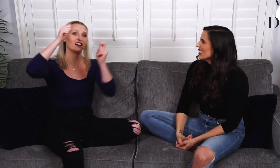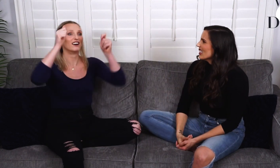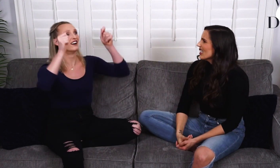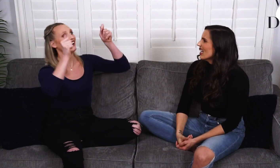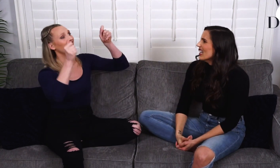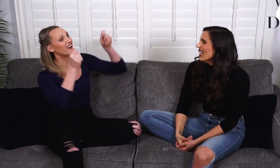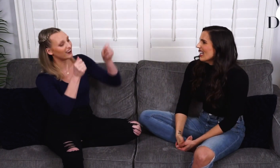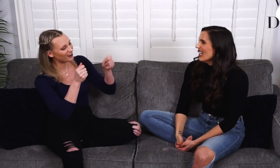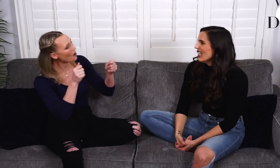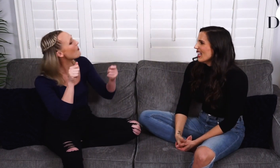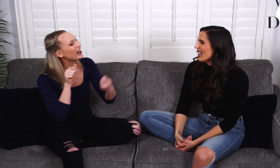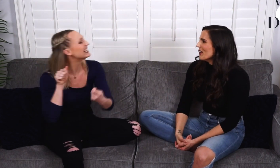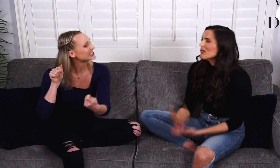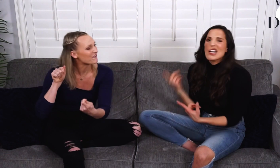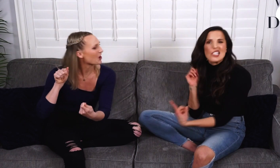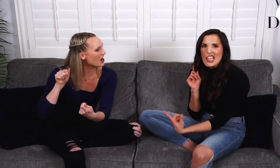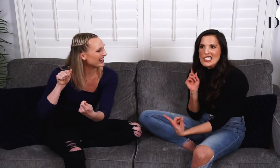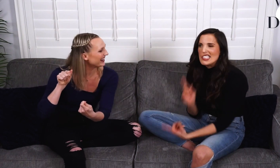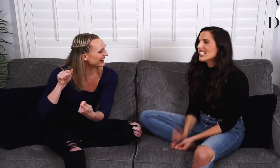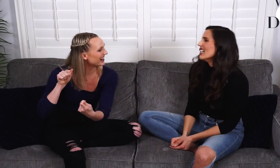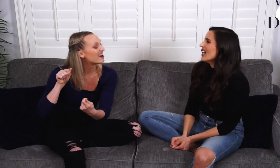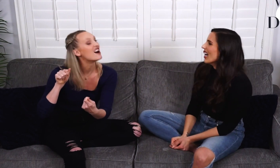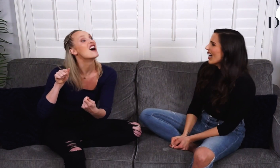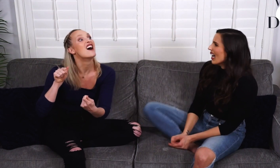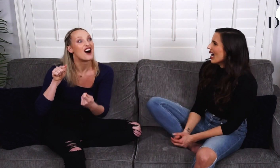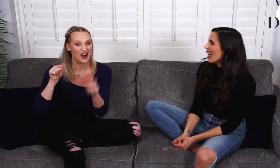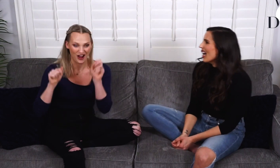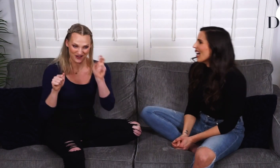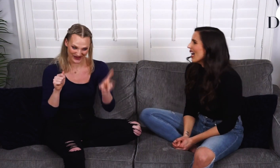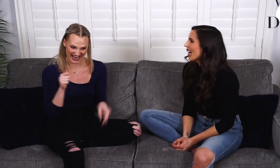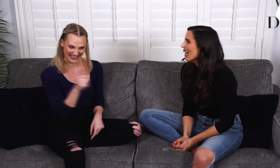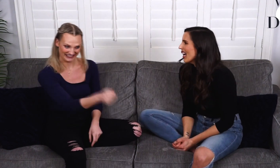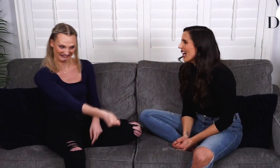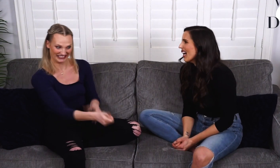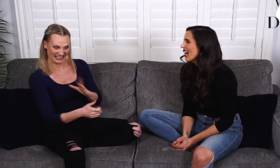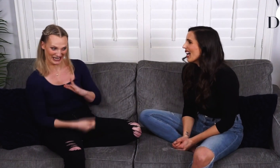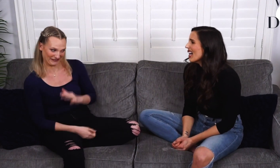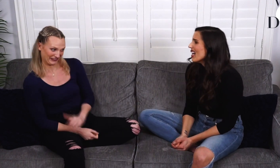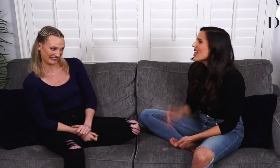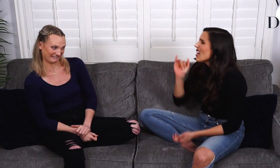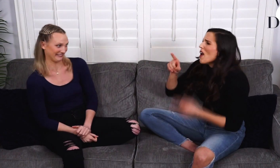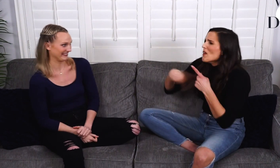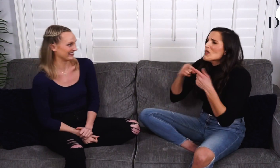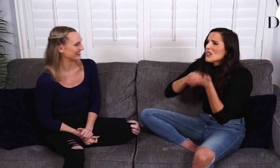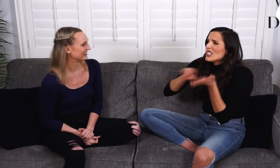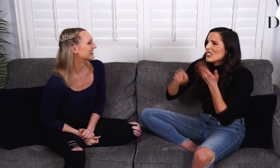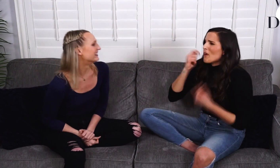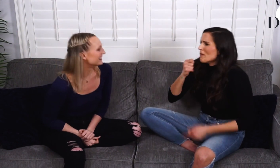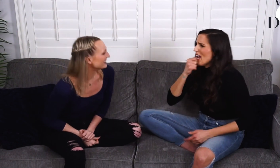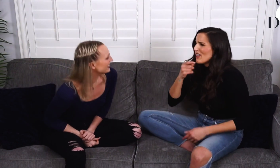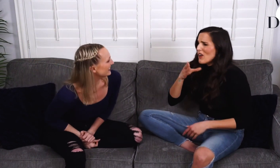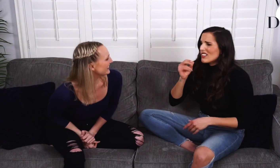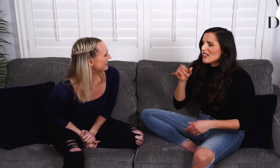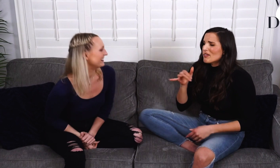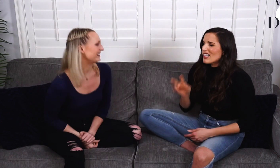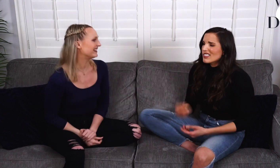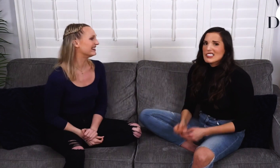I'm like, “Ooo, What's this? What is this for? Oh, okay.” Yeah, and then we were researching for microphones,